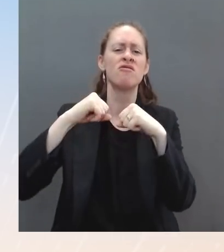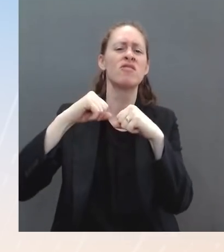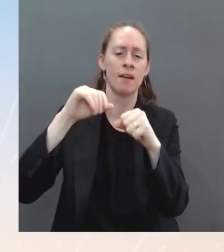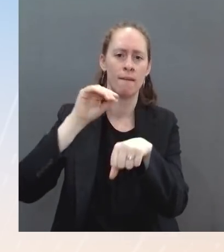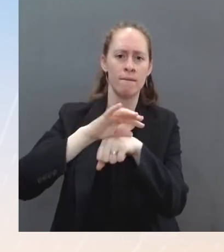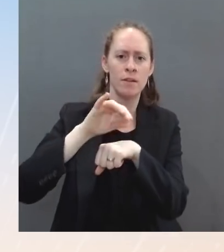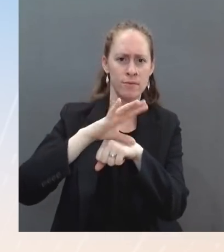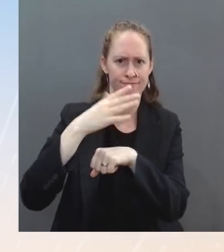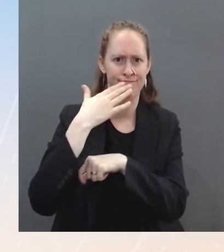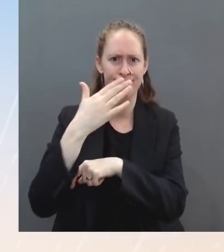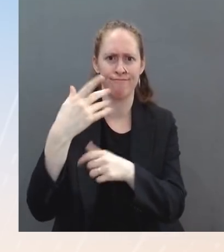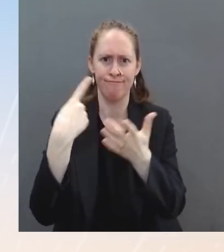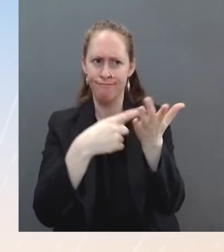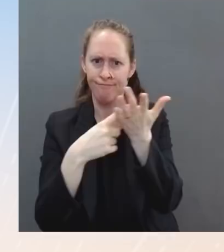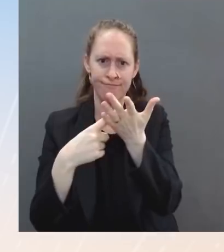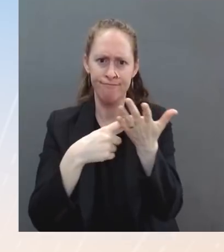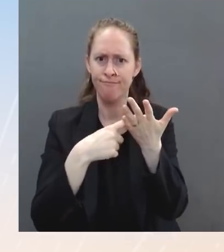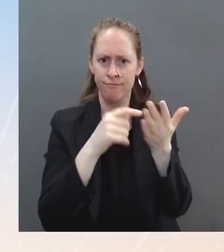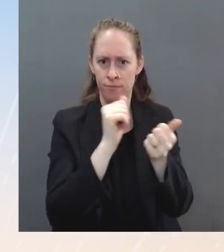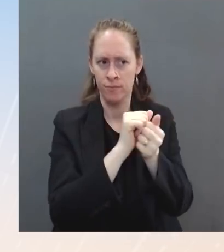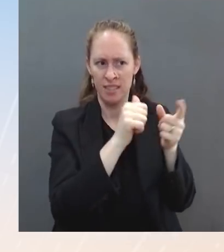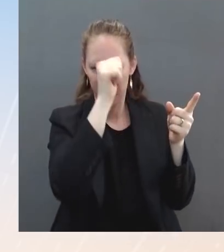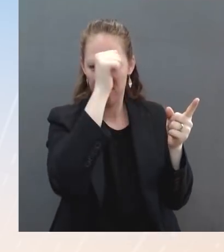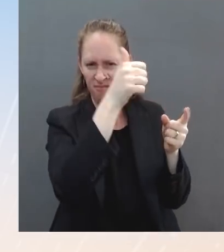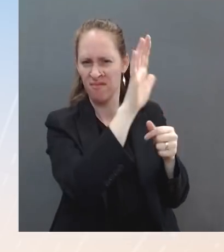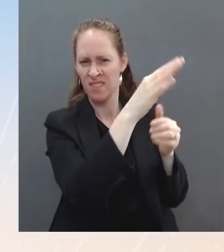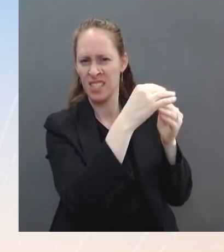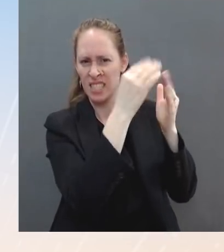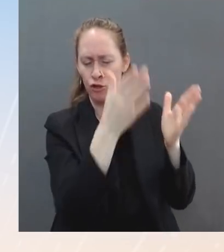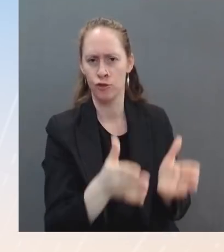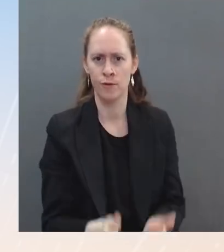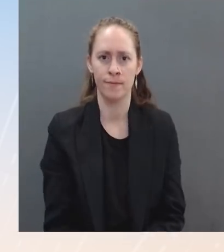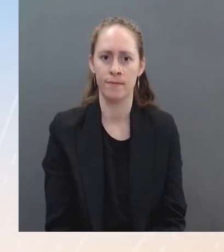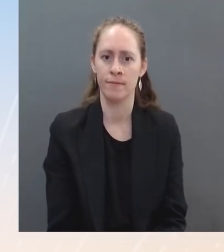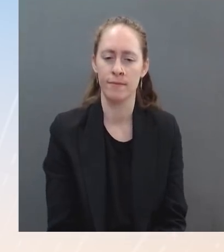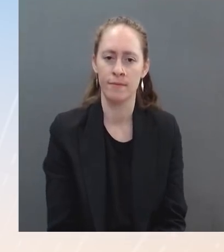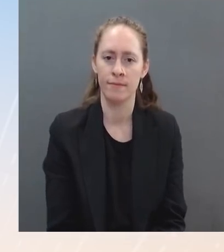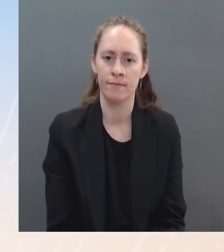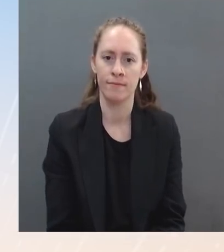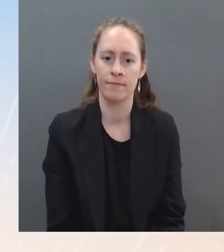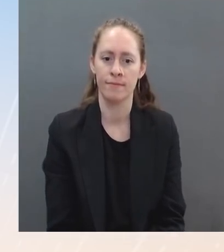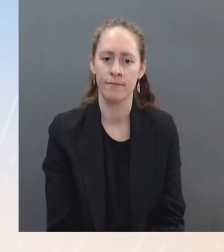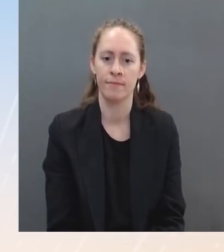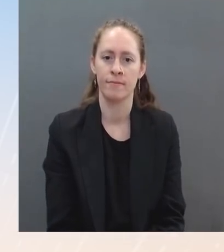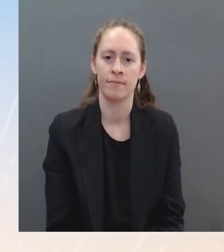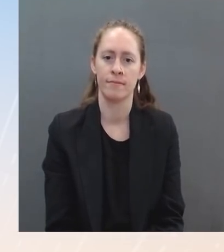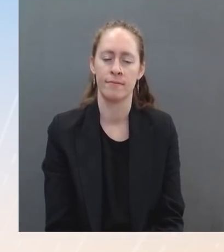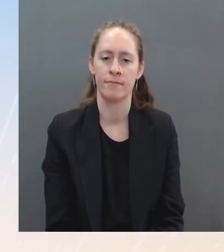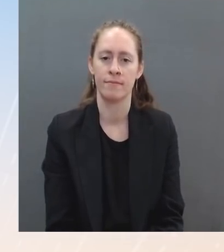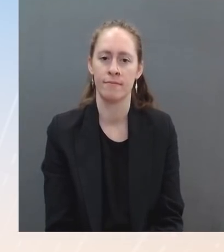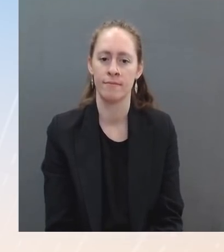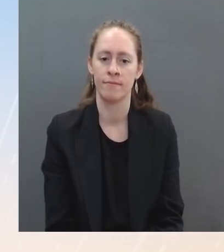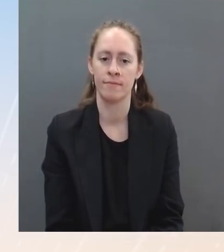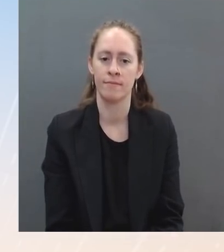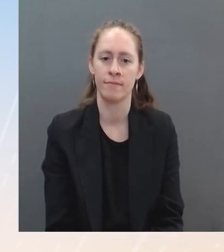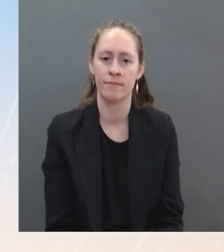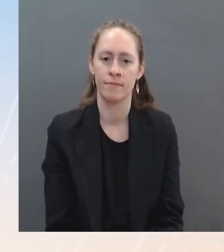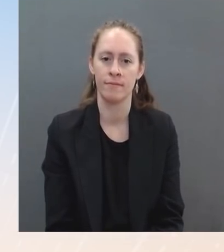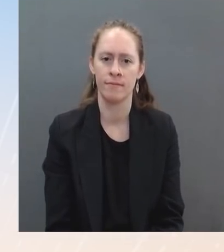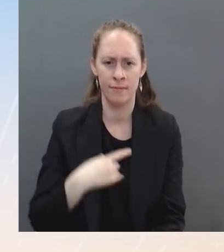and I know that the conversation was productive. I don't have additional specifics to read out, but I will. And, by the way, I should be clear, I meant, generically, "I know you will ask" --